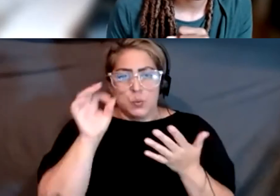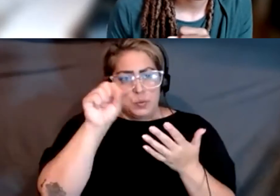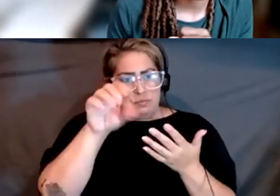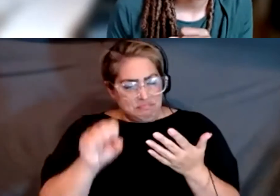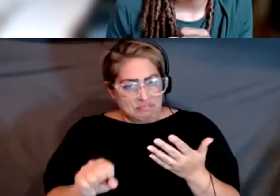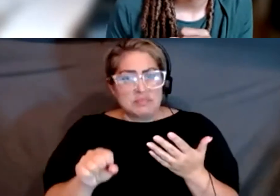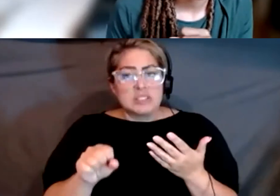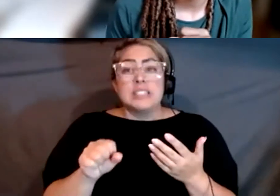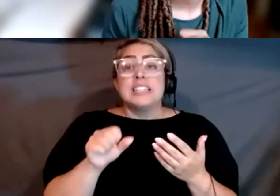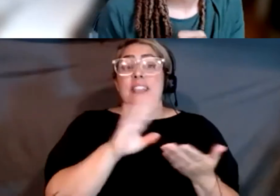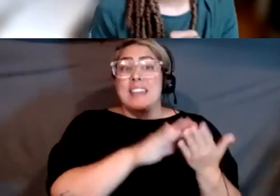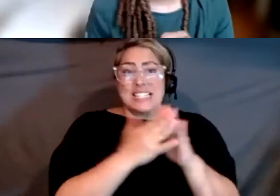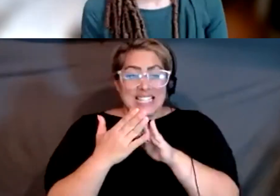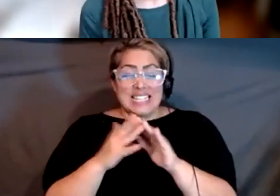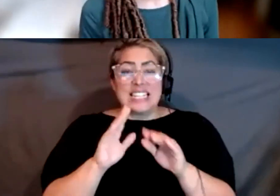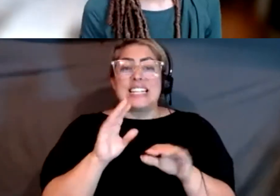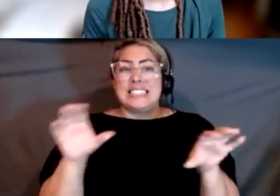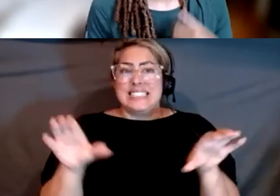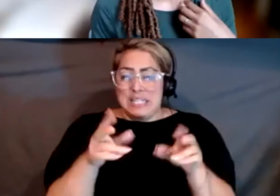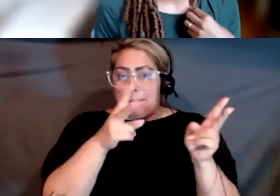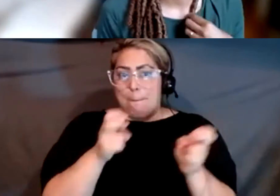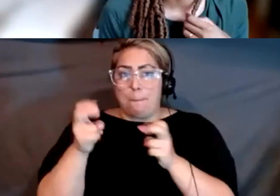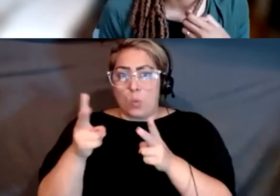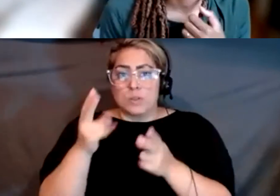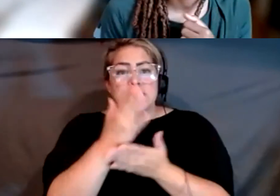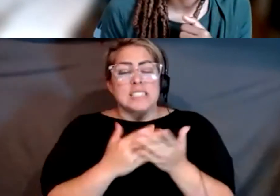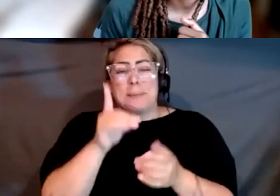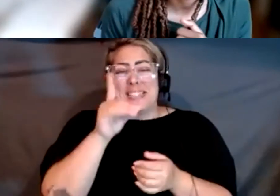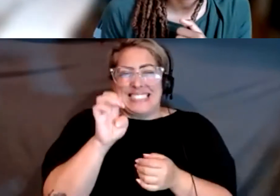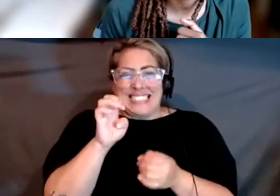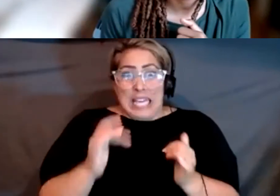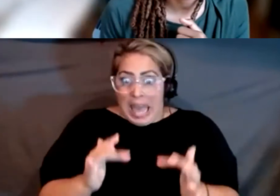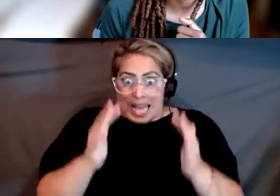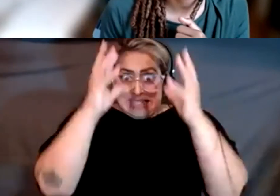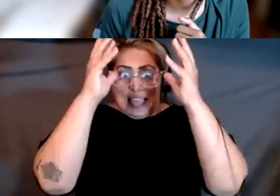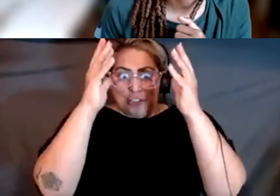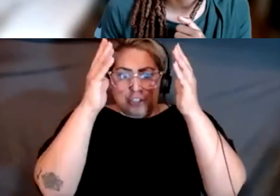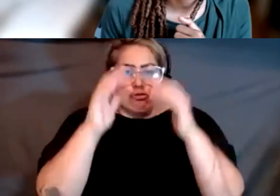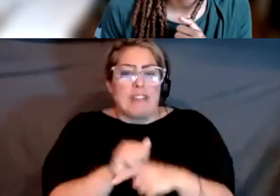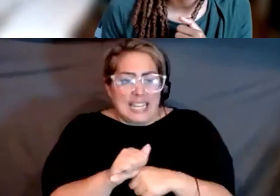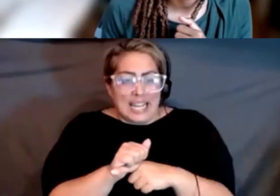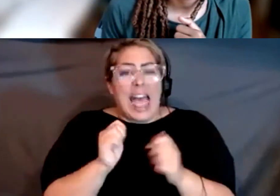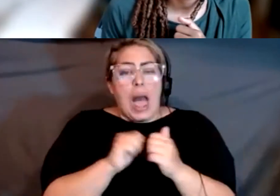escalation trainings online. They are all in that website where you have frequently asked questions. That may help you